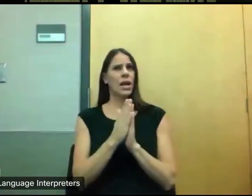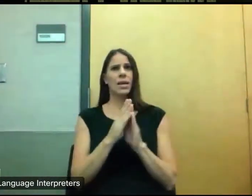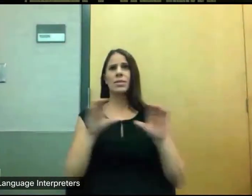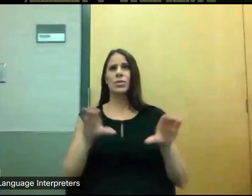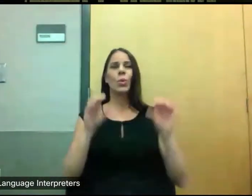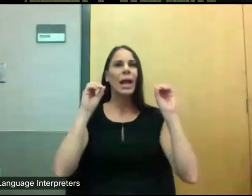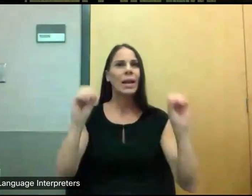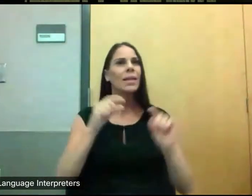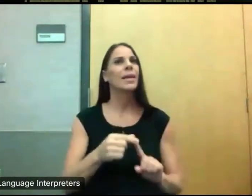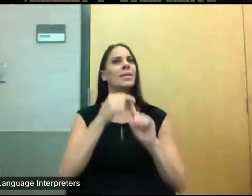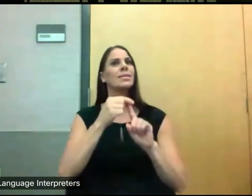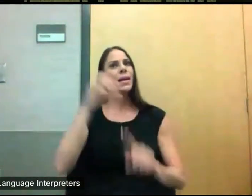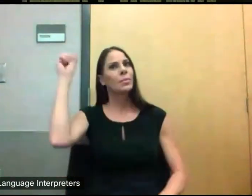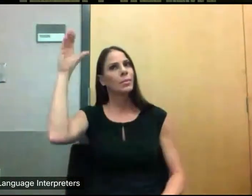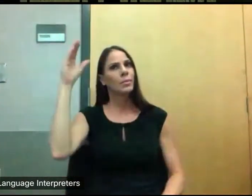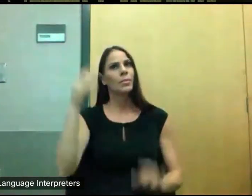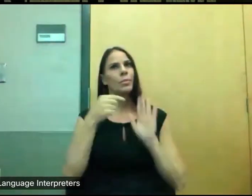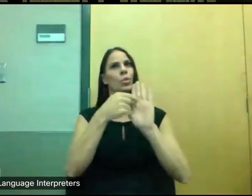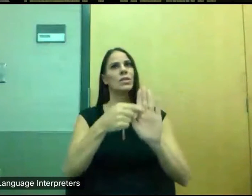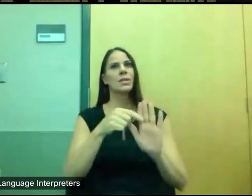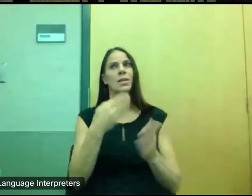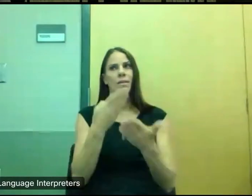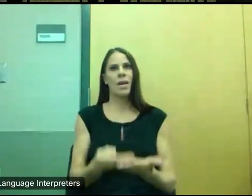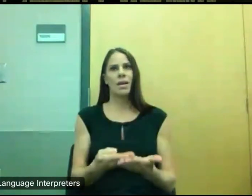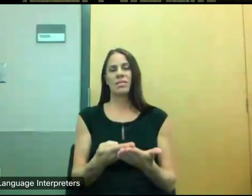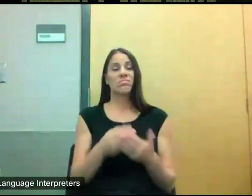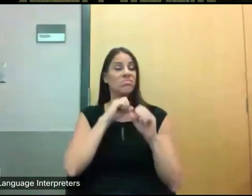Thank you. Yeah.